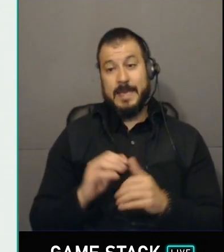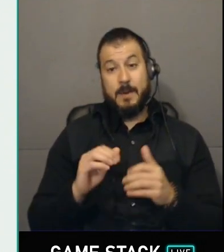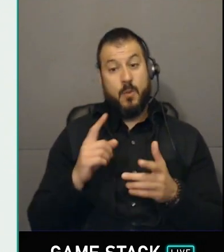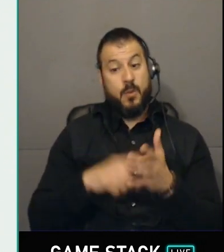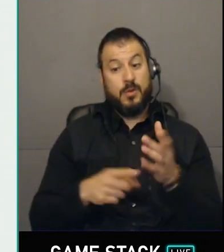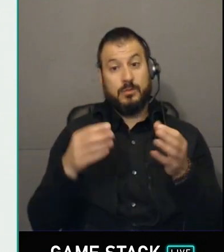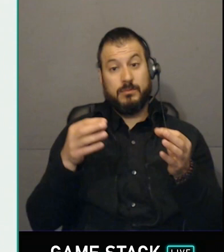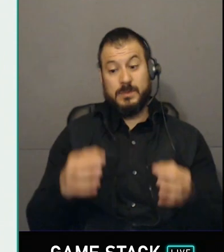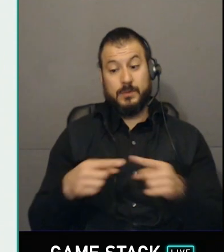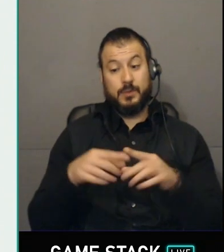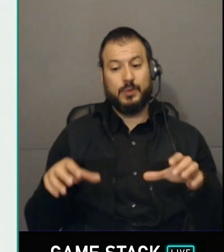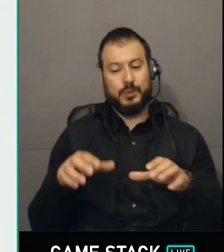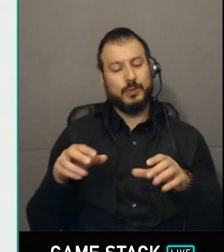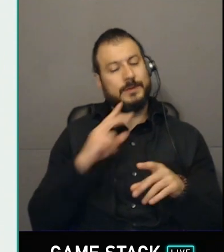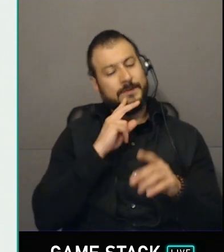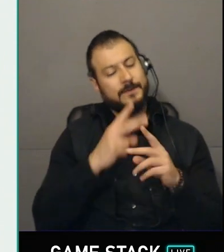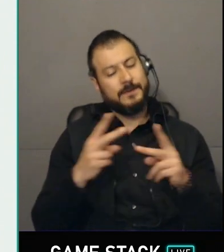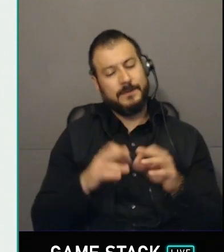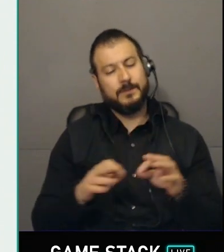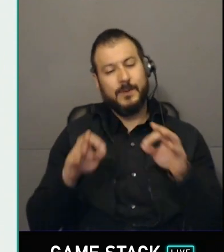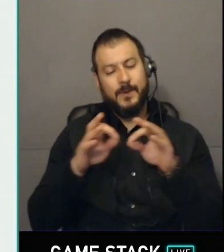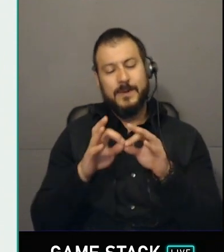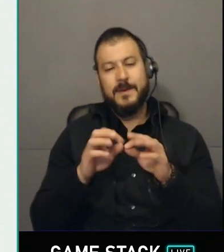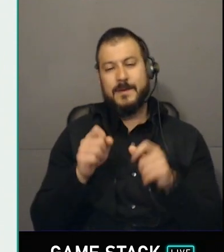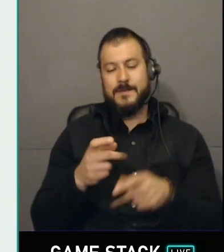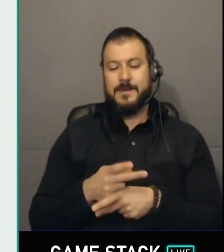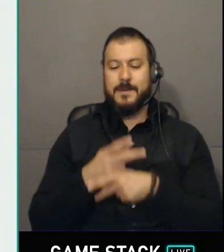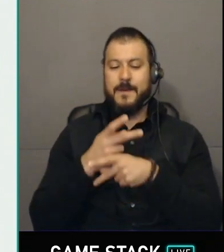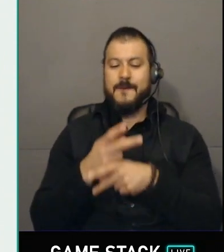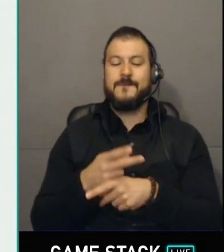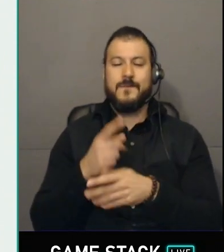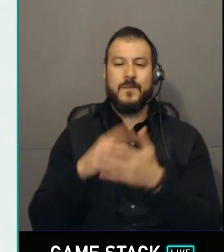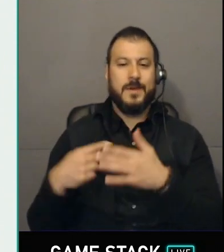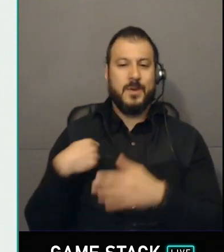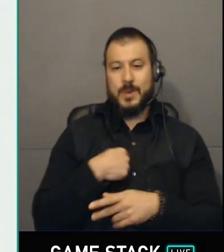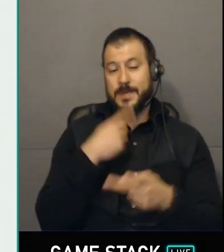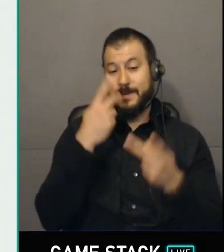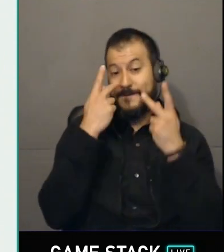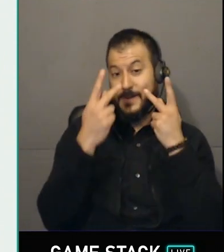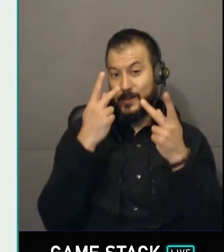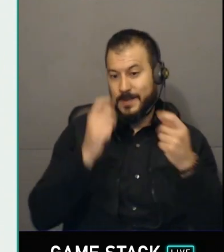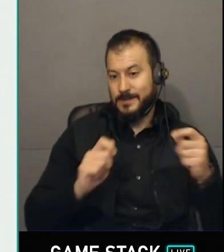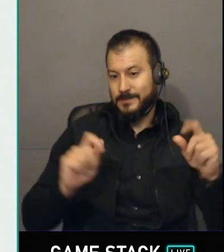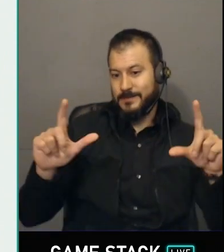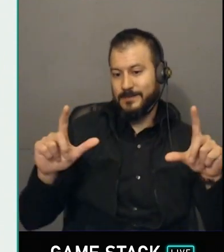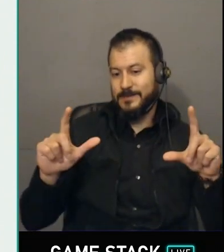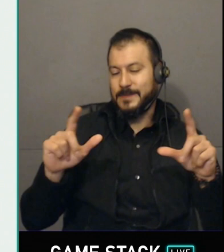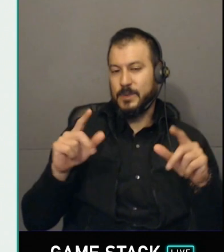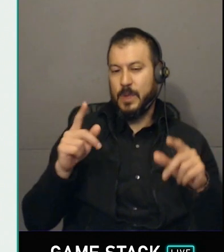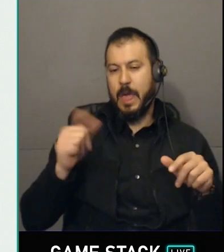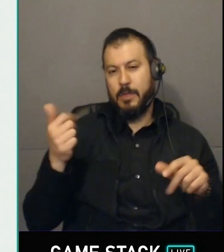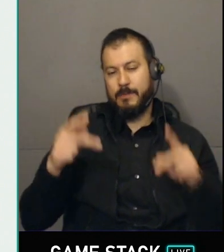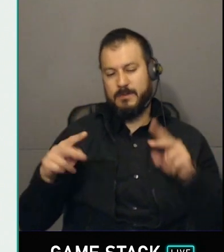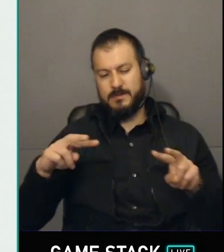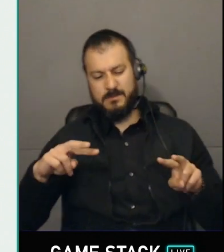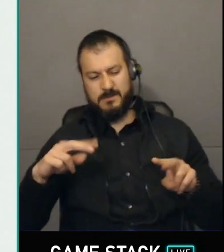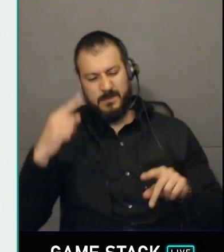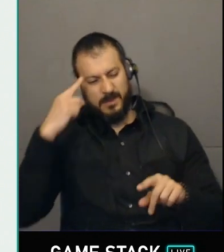careful about what we visualize and make it so that it's not being seen as cheating for some gamers.